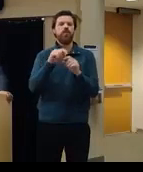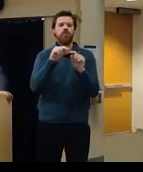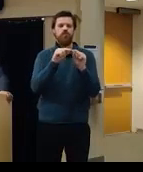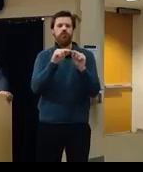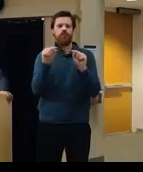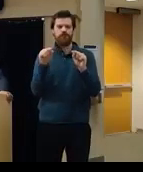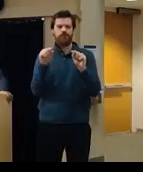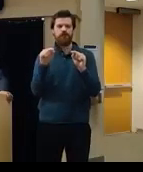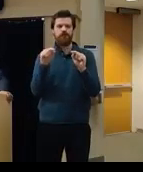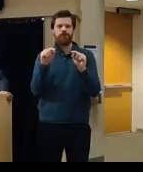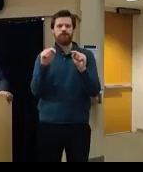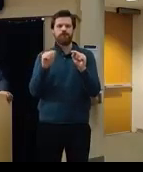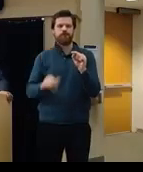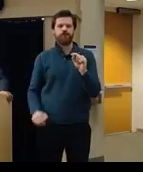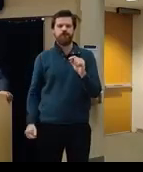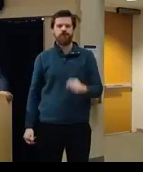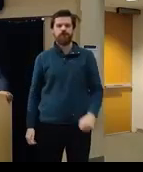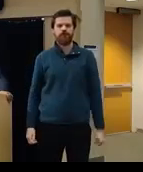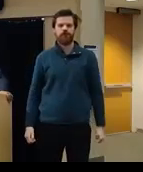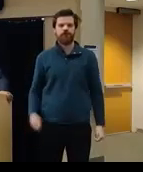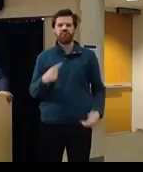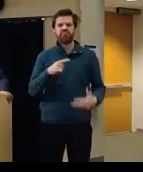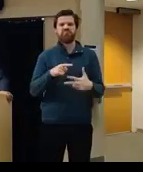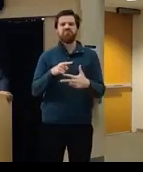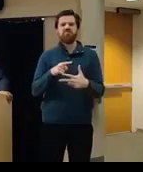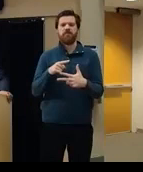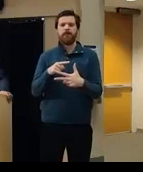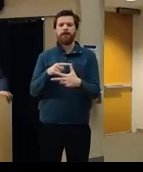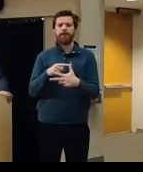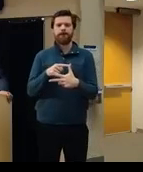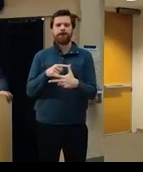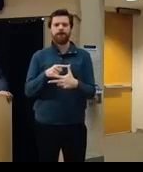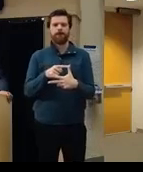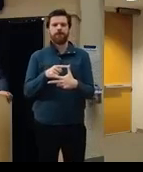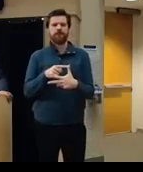honor to the race that has accomplished The Impossible thanks to his bondage which in